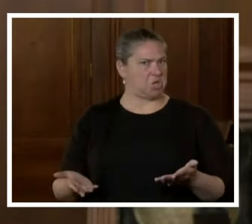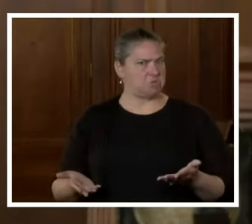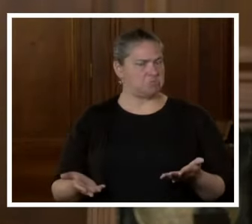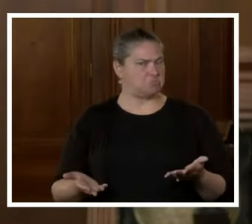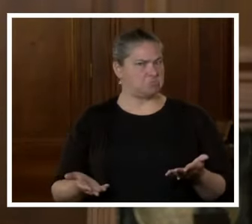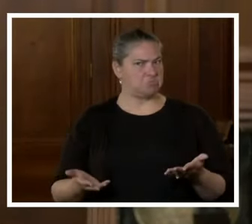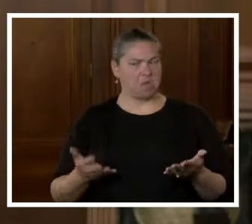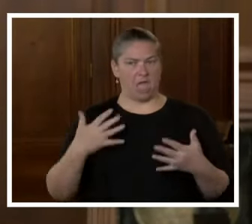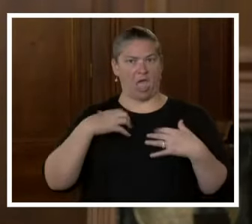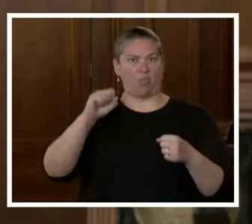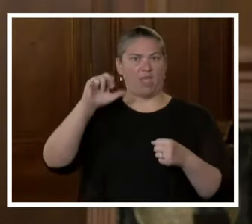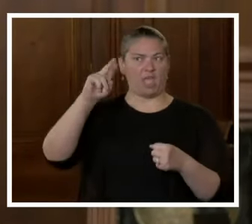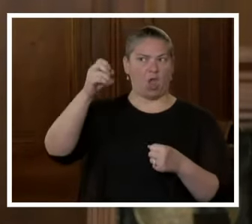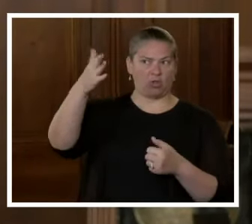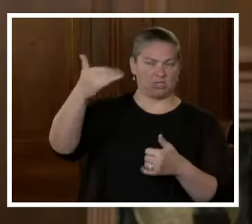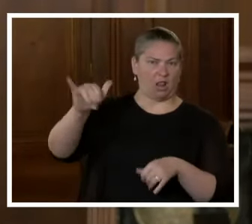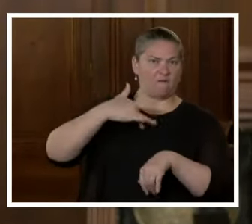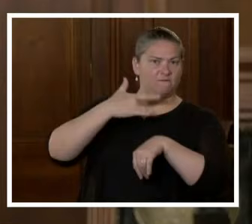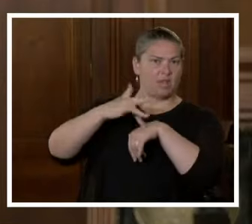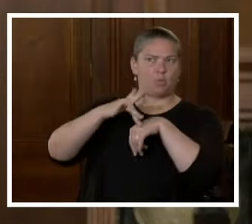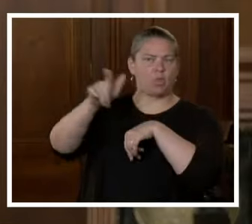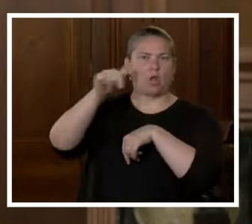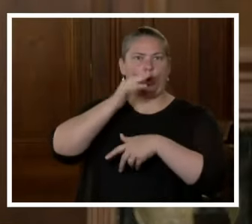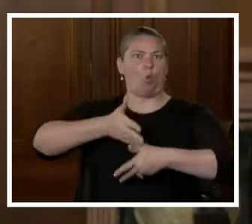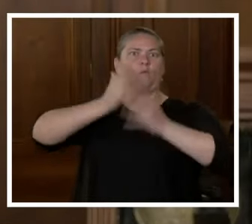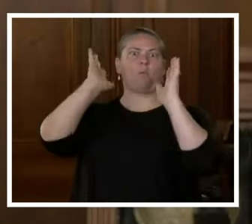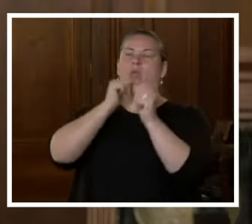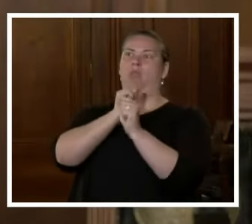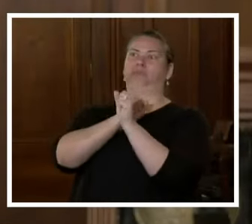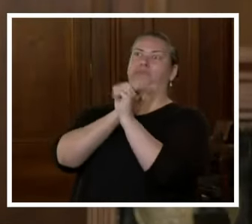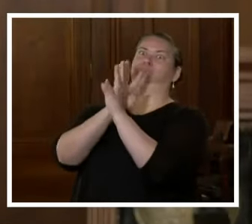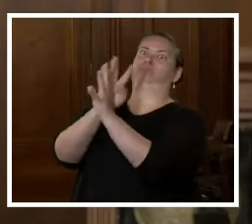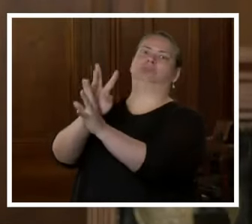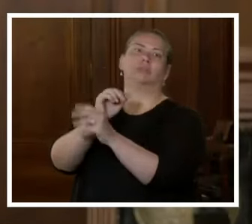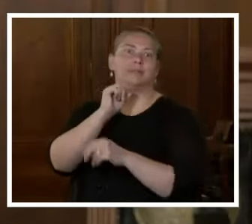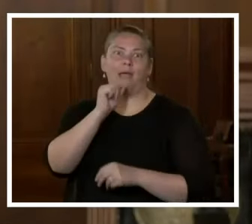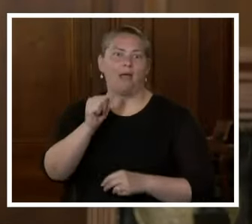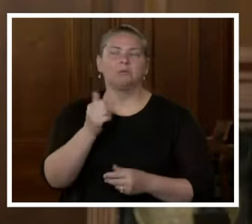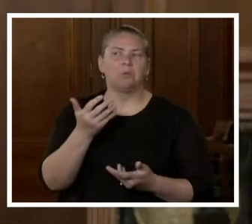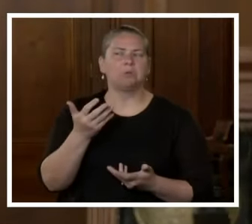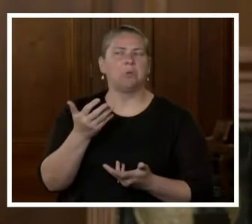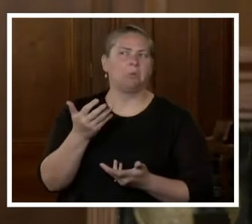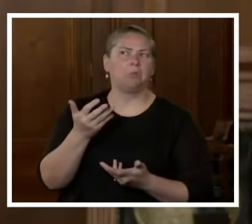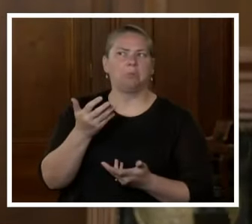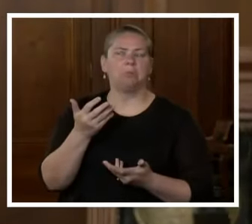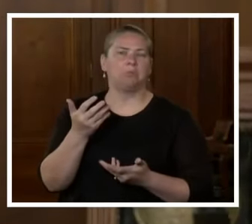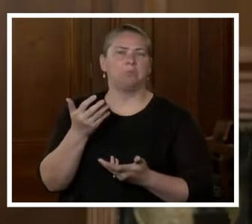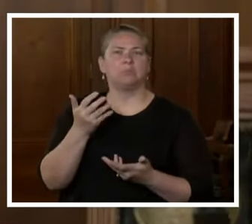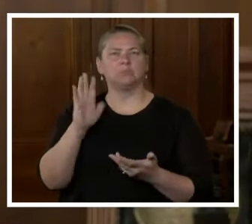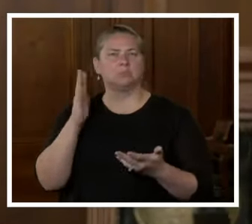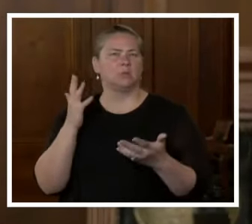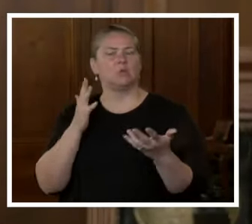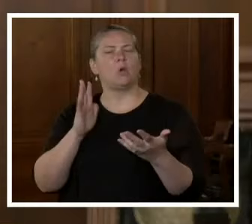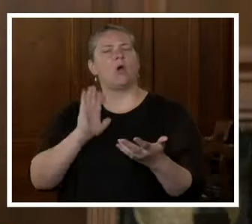TO APPEAR FOR MANY'S INTERIM JOINT COMMISSION ON THE JUDICIARY EVEN THOUGH THE COMMITTEE WILL BE SUNS THE